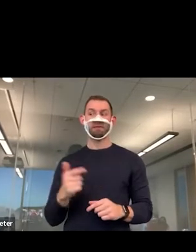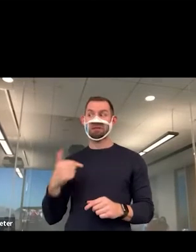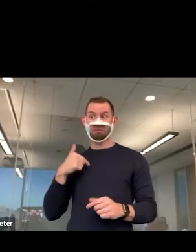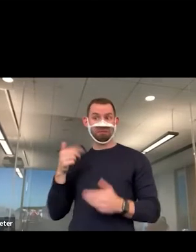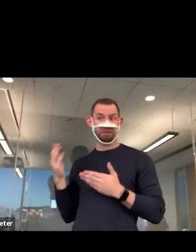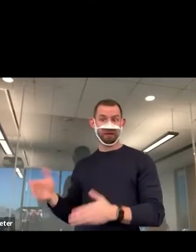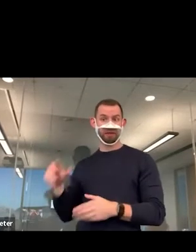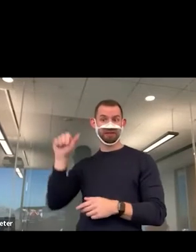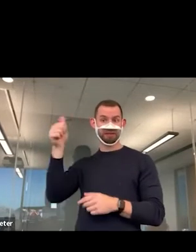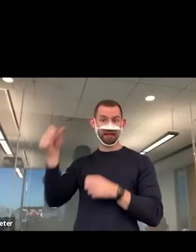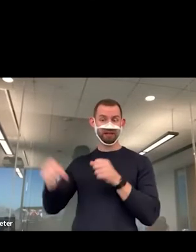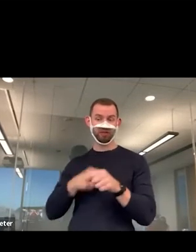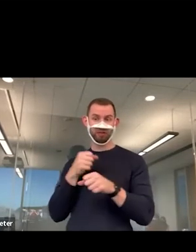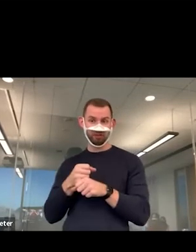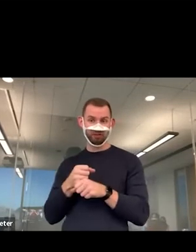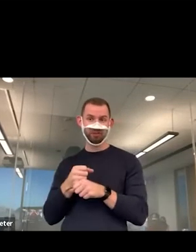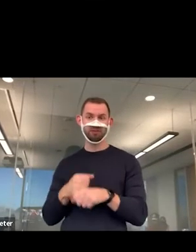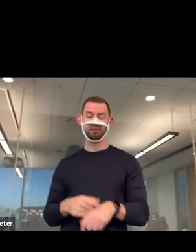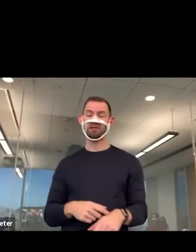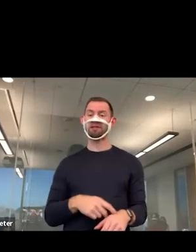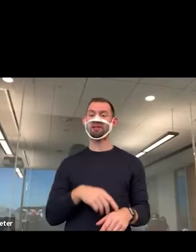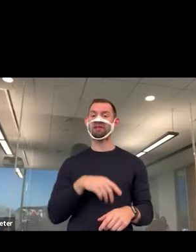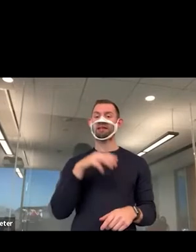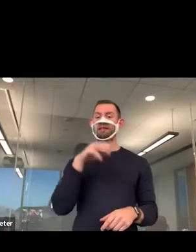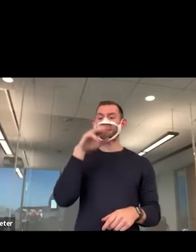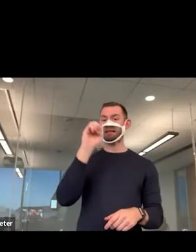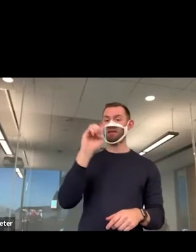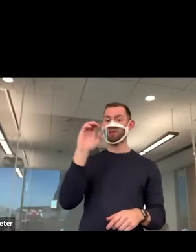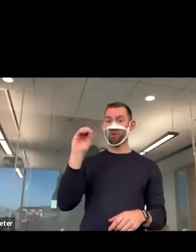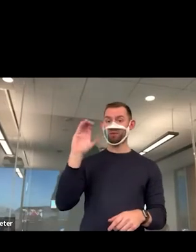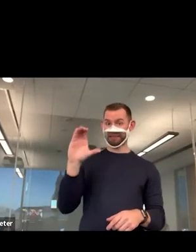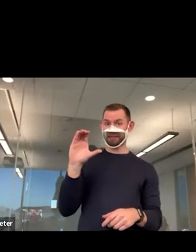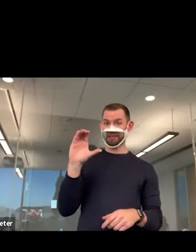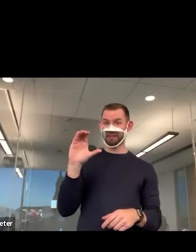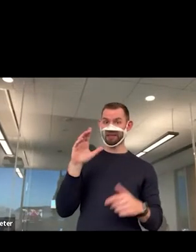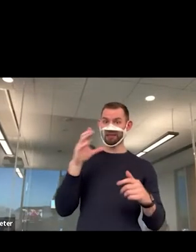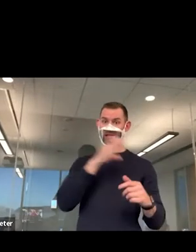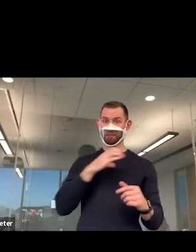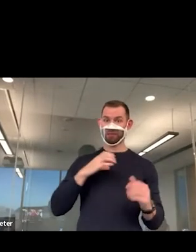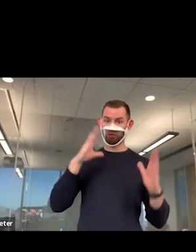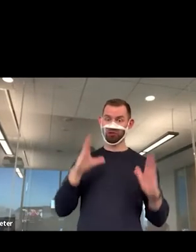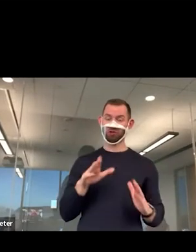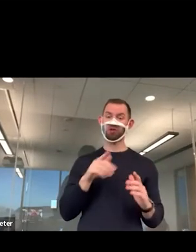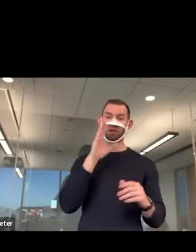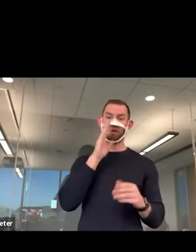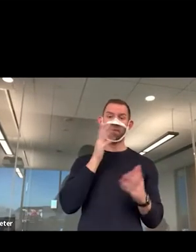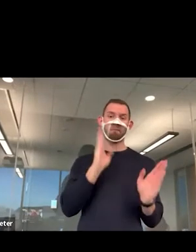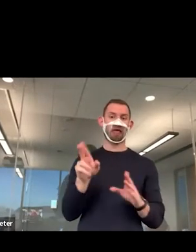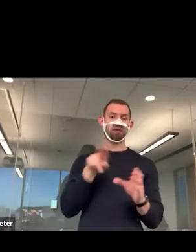that a commissioner at the eeoc was leaving him would i be interested in it and senator kennedy